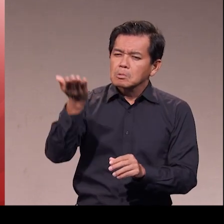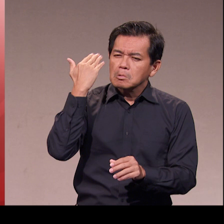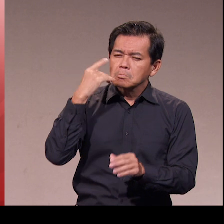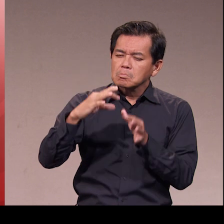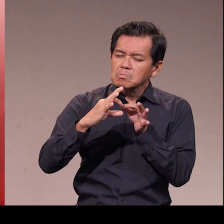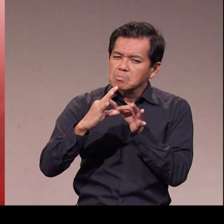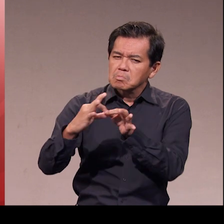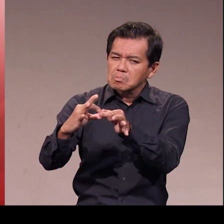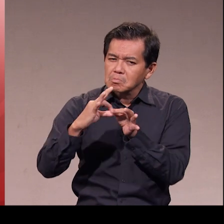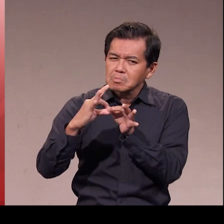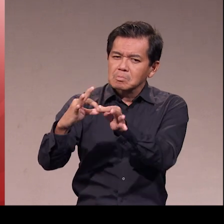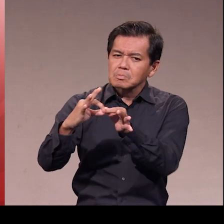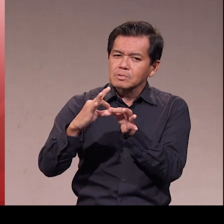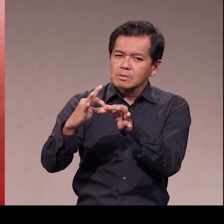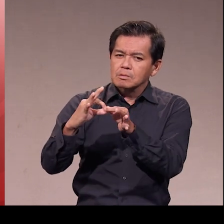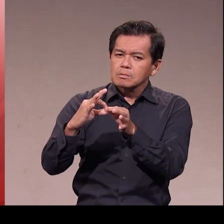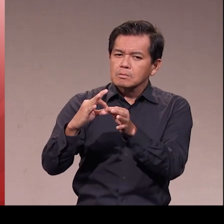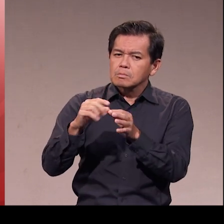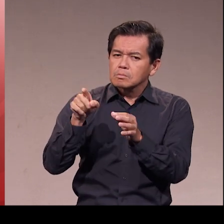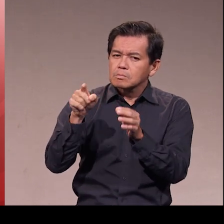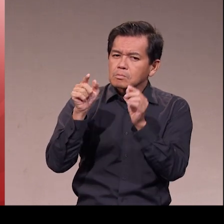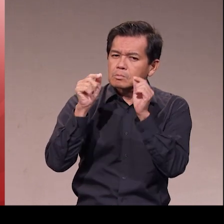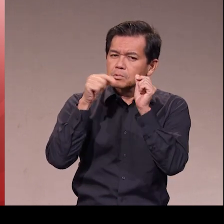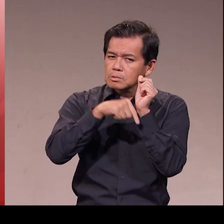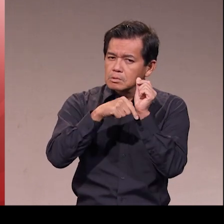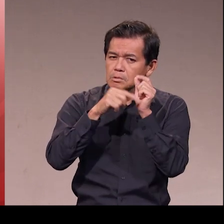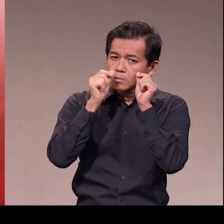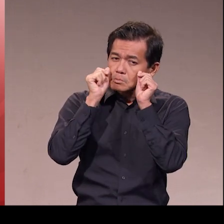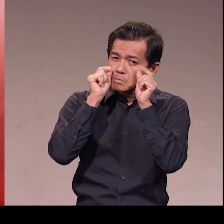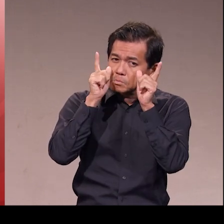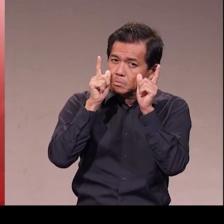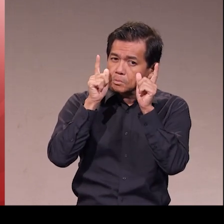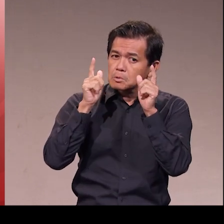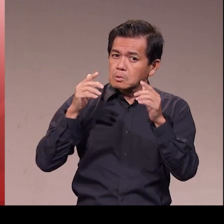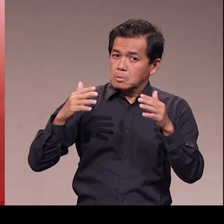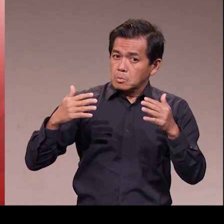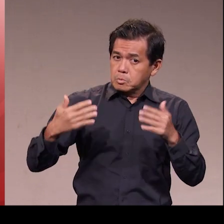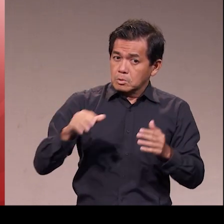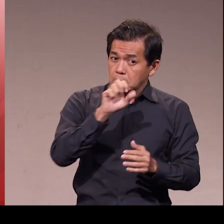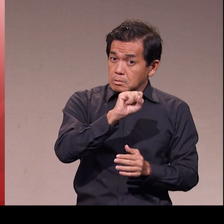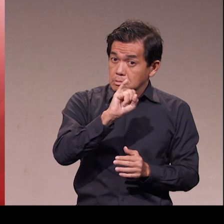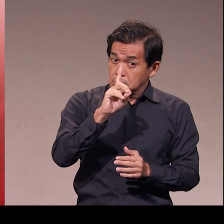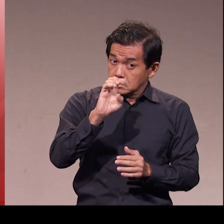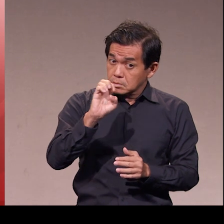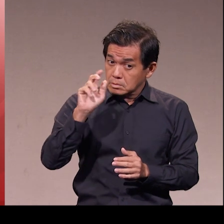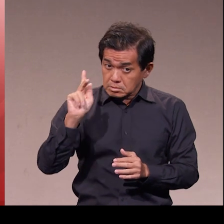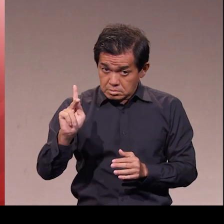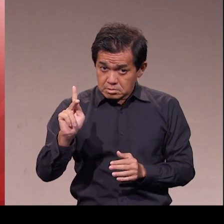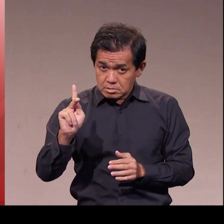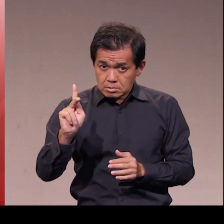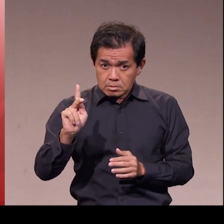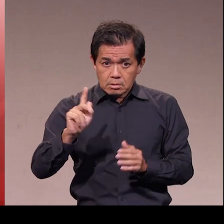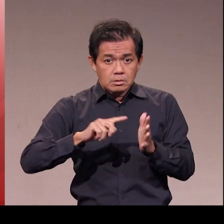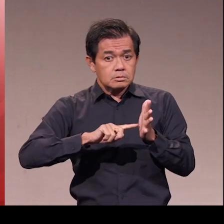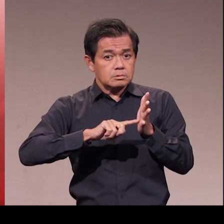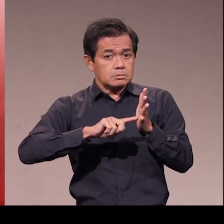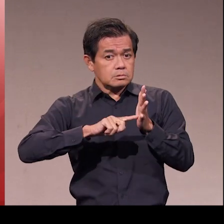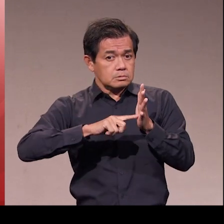It was amazing because we know Sidek actually started off by opposing